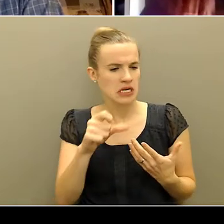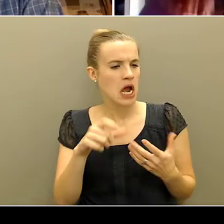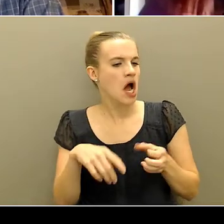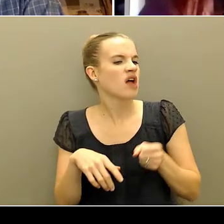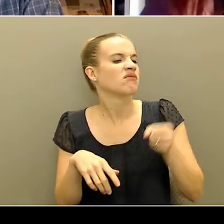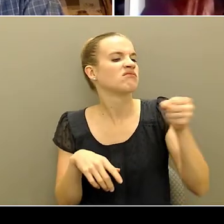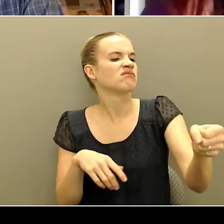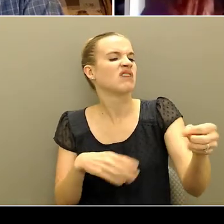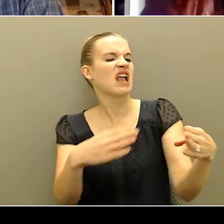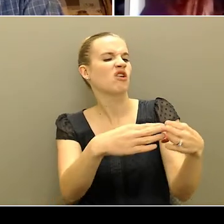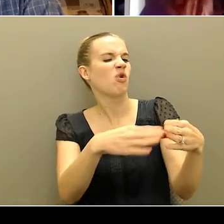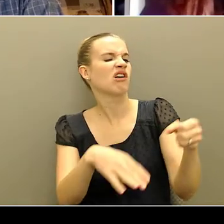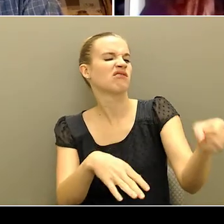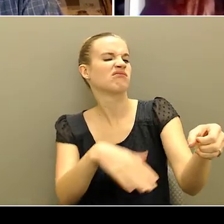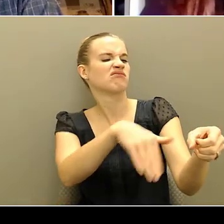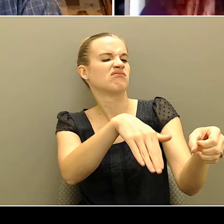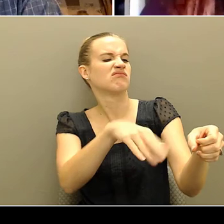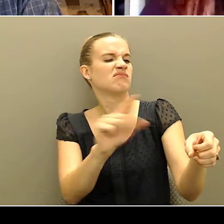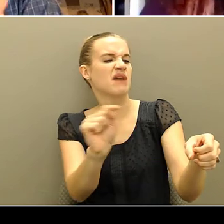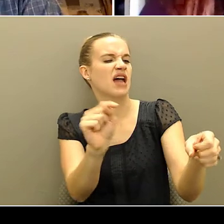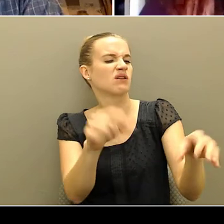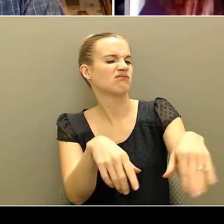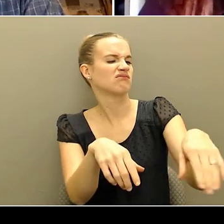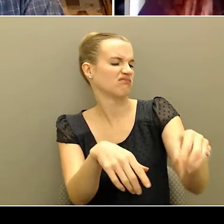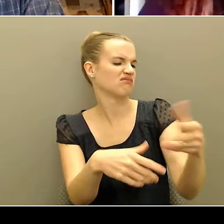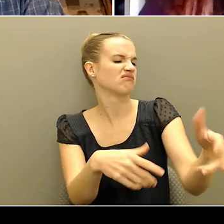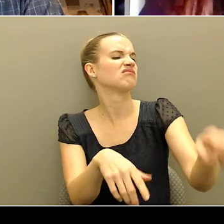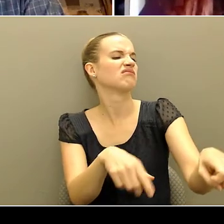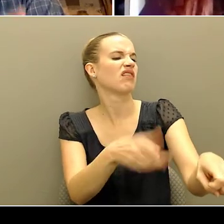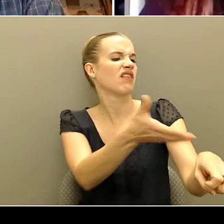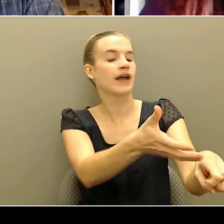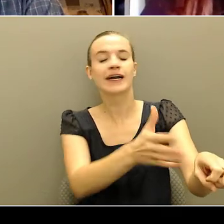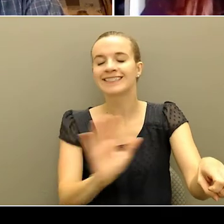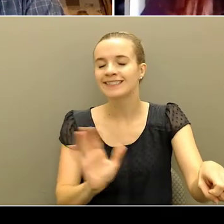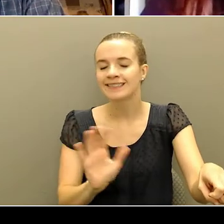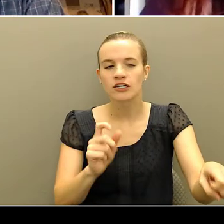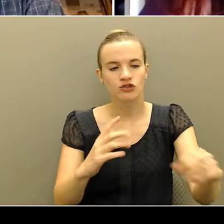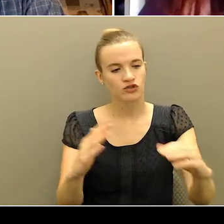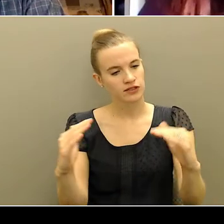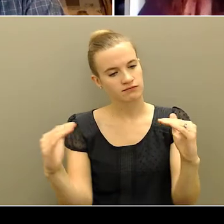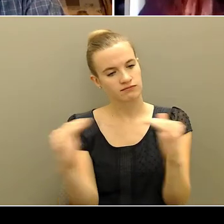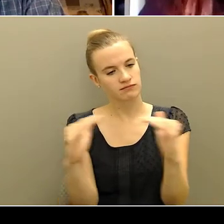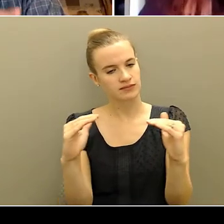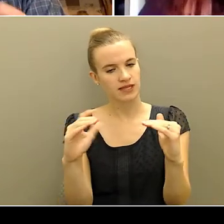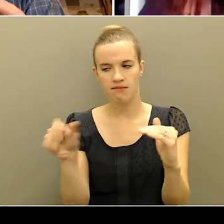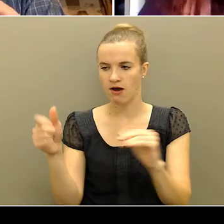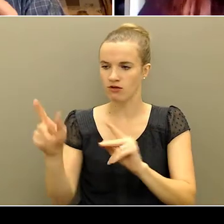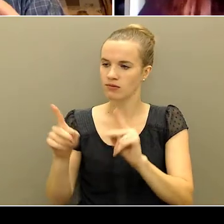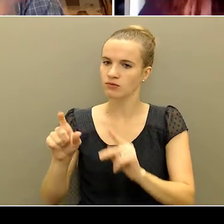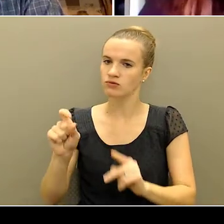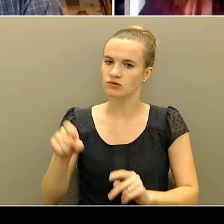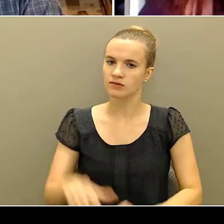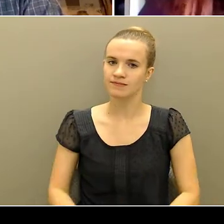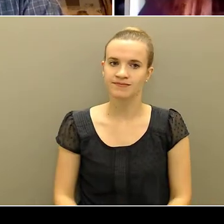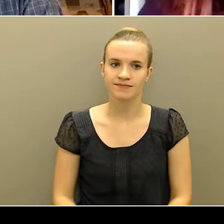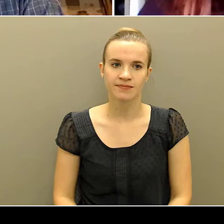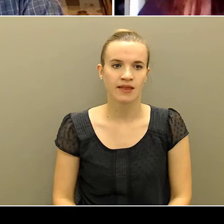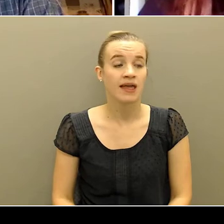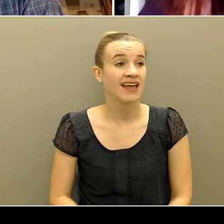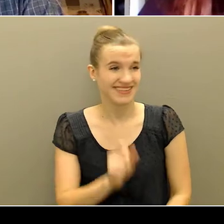Erik: Absolutely. And, and, you know, you make a good point, you've got an entourage. You know, it's not just one person that's being excluded when